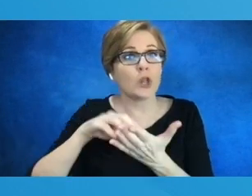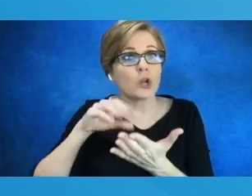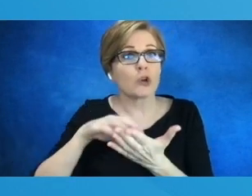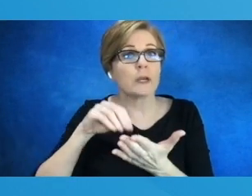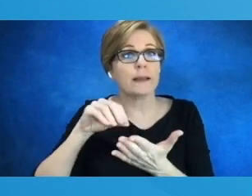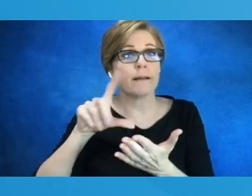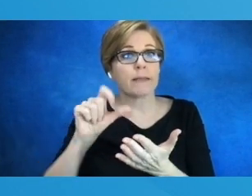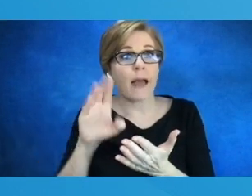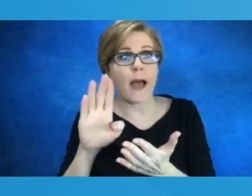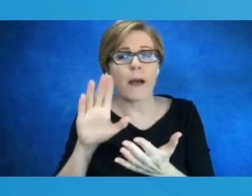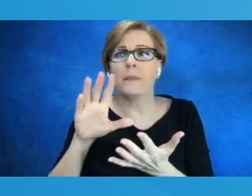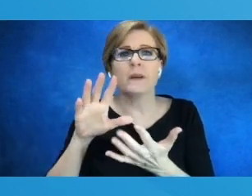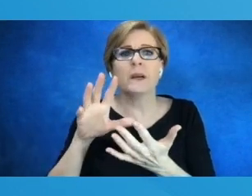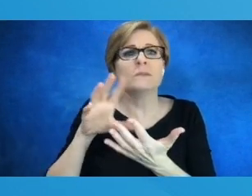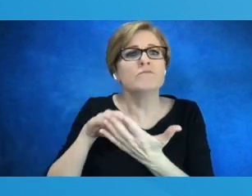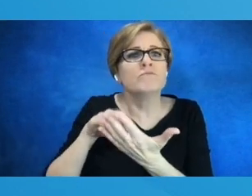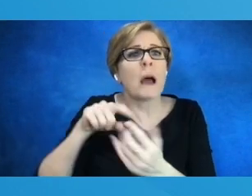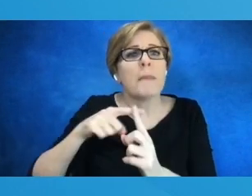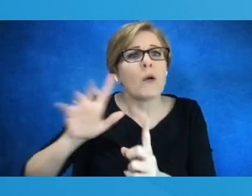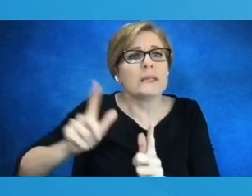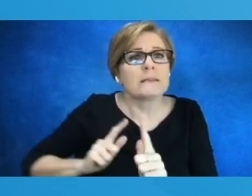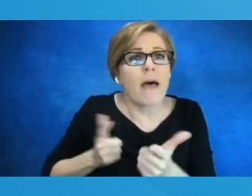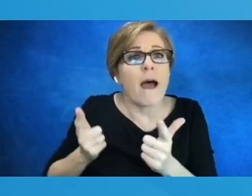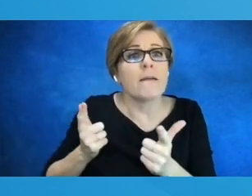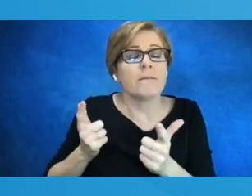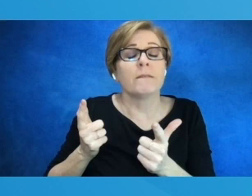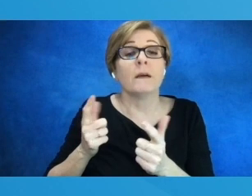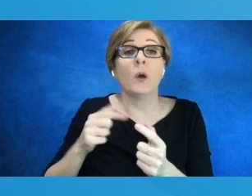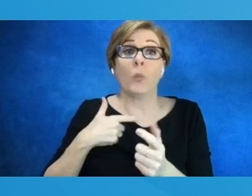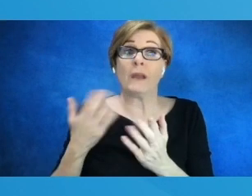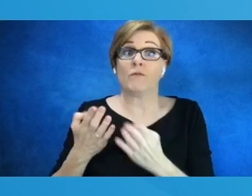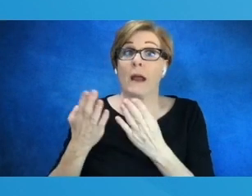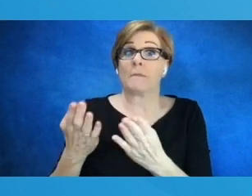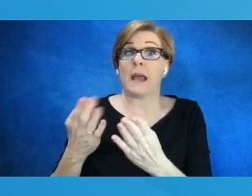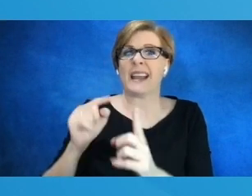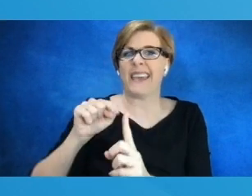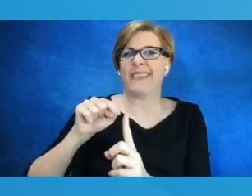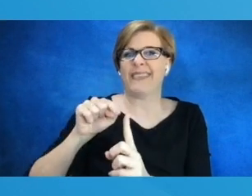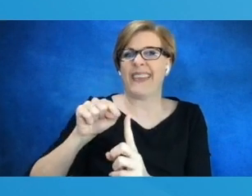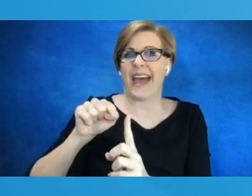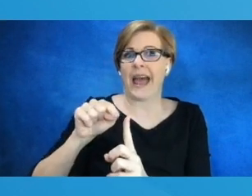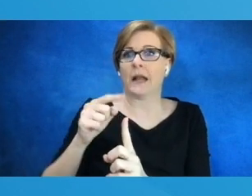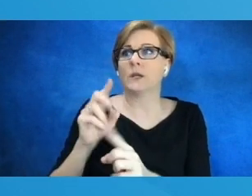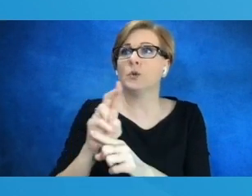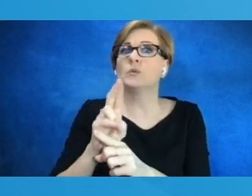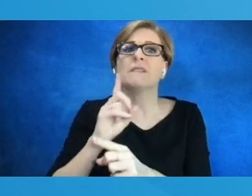We recommend that this resource be used for upper elementary and middle school, although